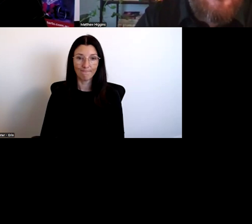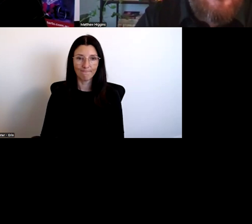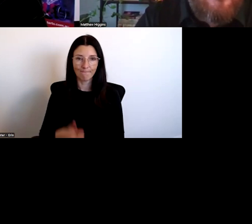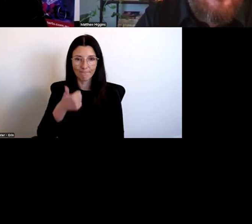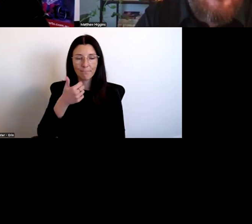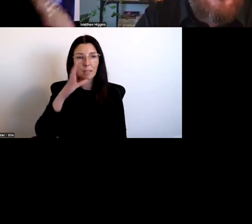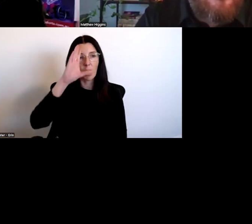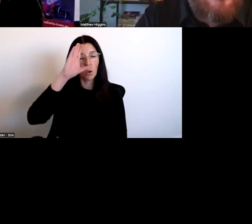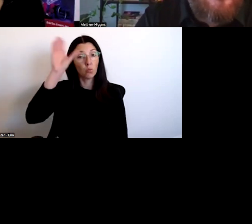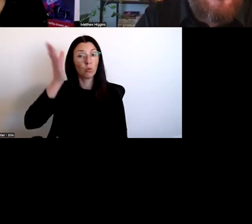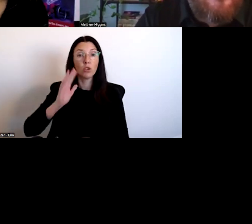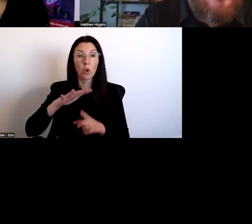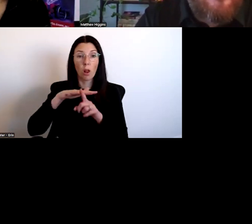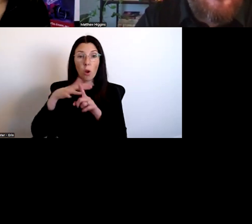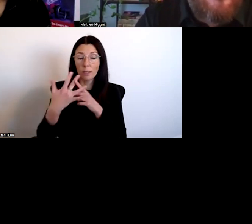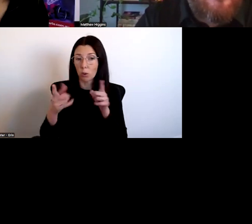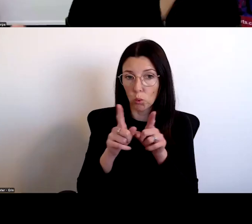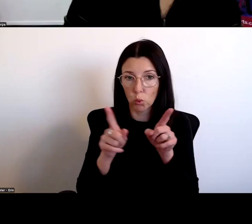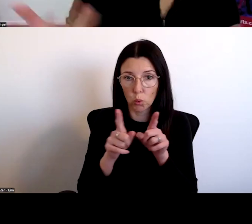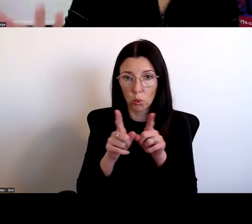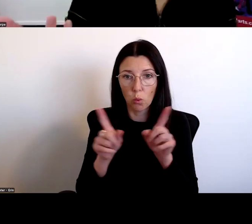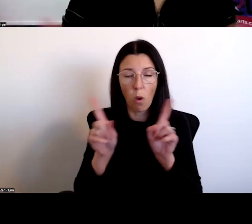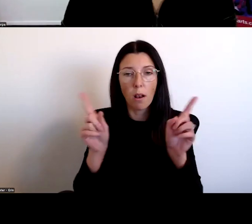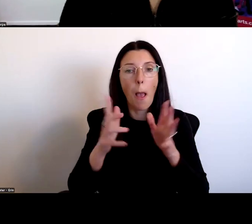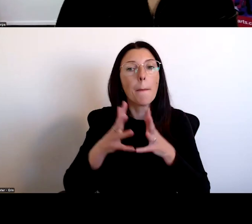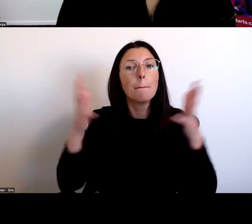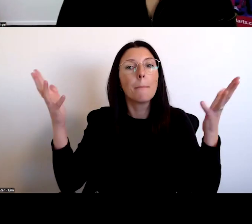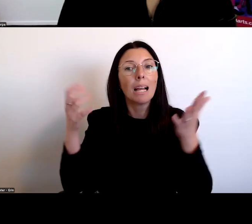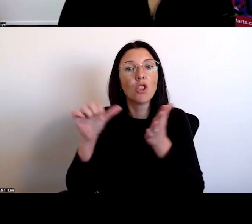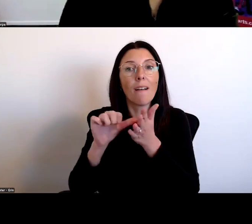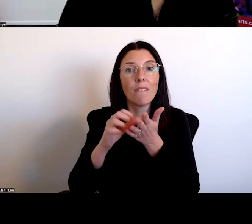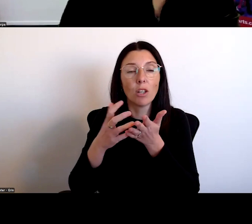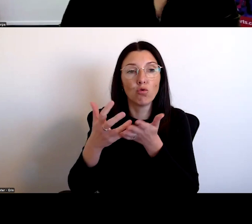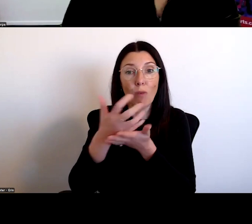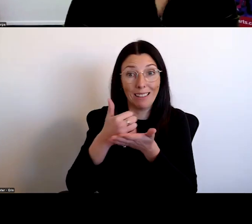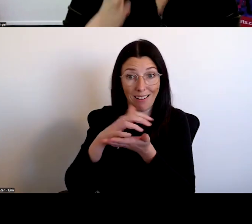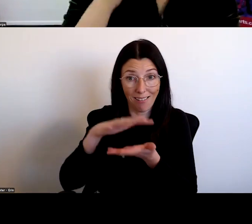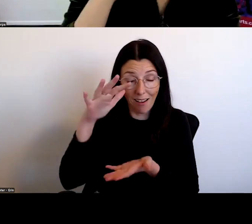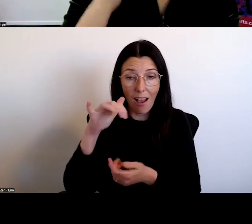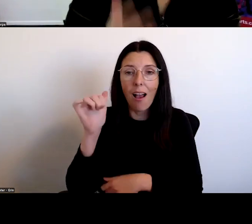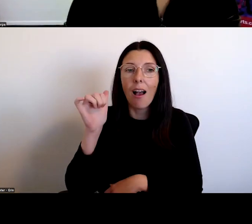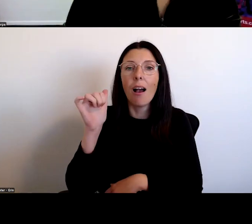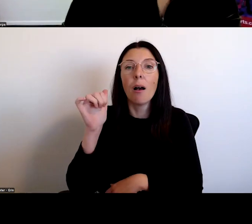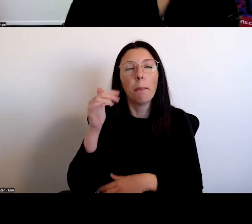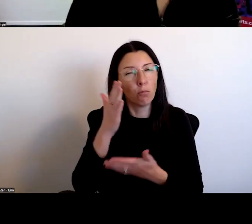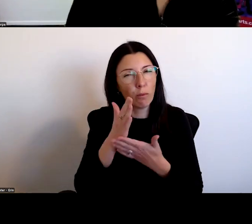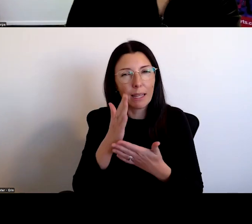fundraisers, yes we would love to raise money, but for us essentially it was more about relationships